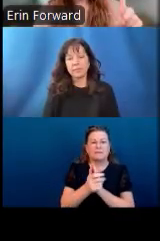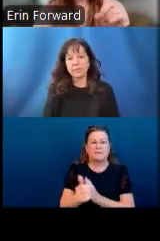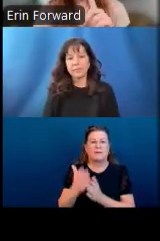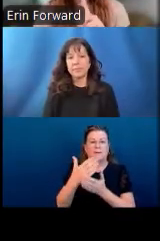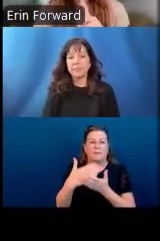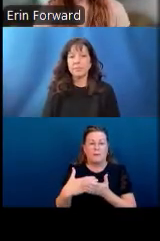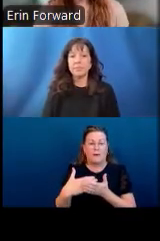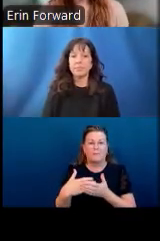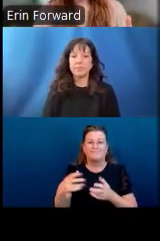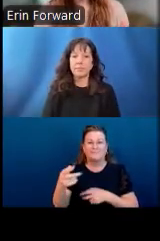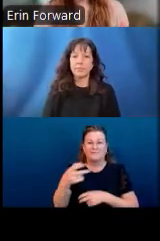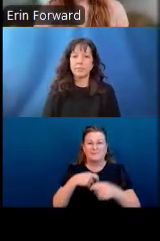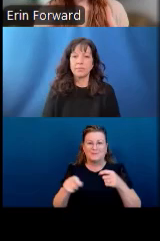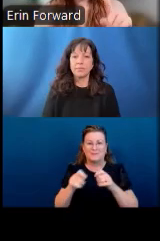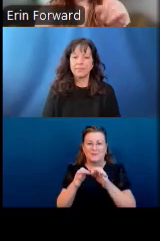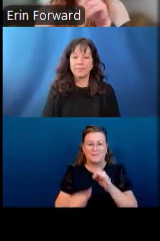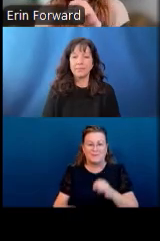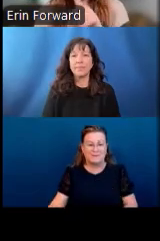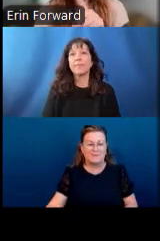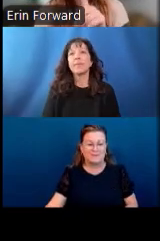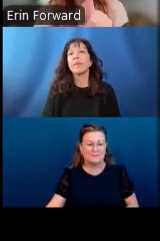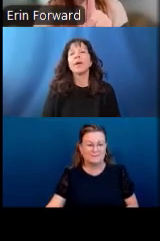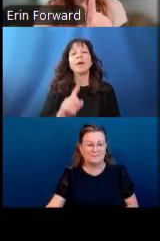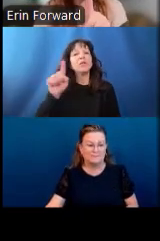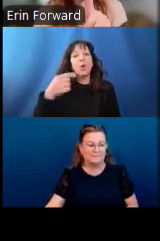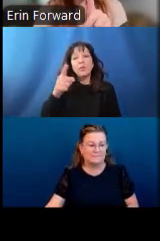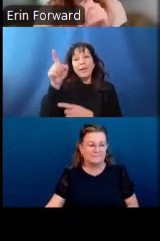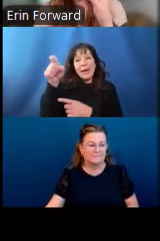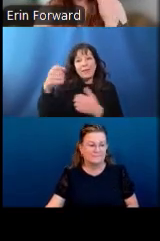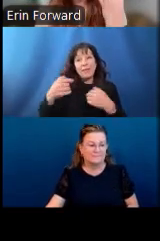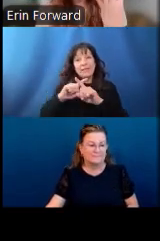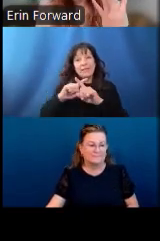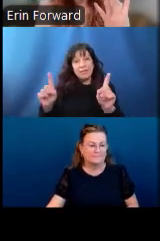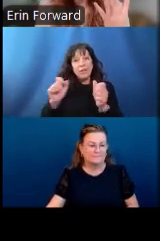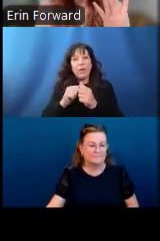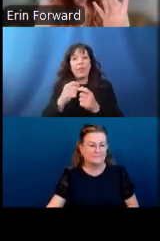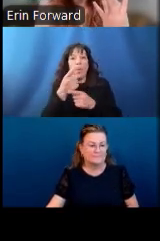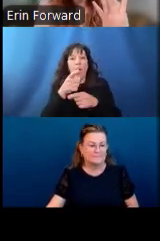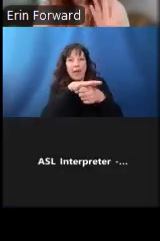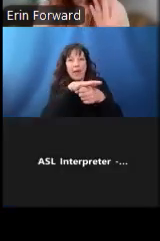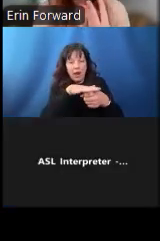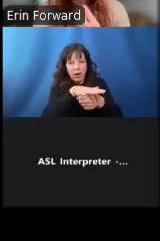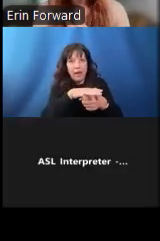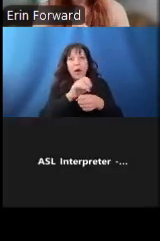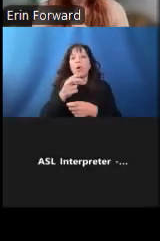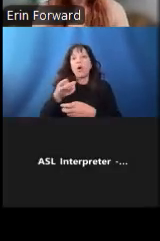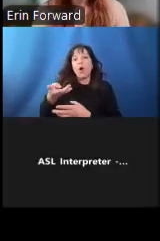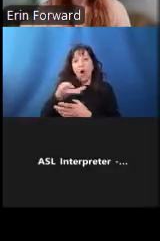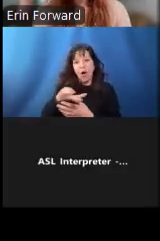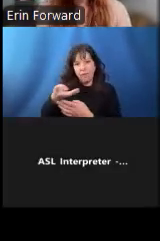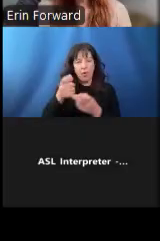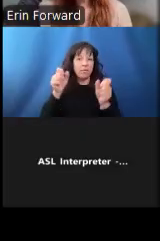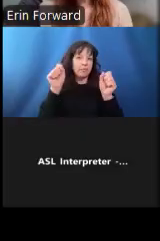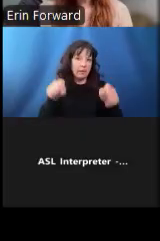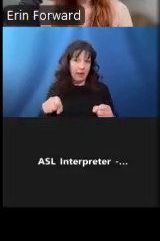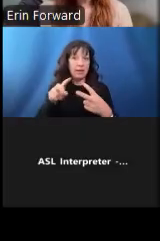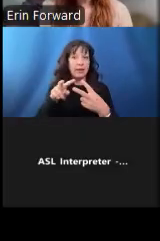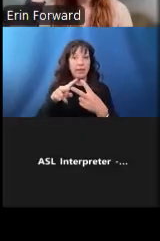you only have to have differences in one of the domains, or you can have all four. So when I assess a child,